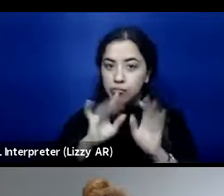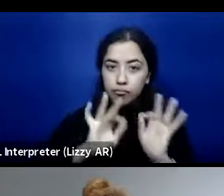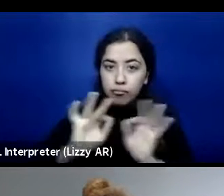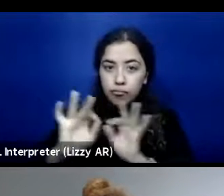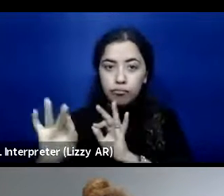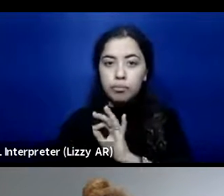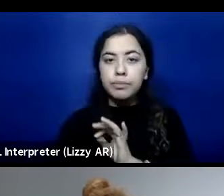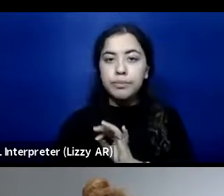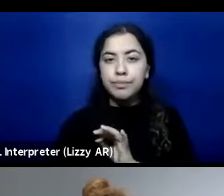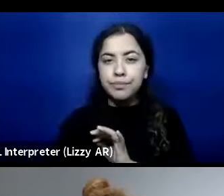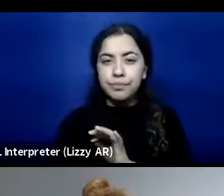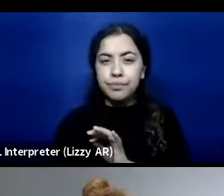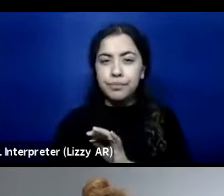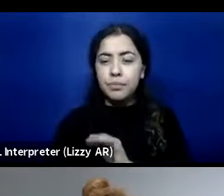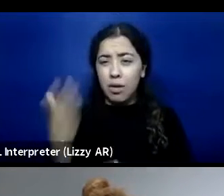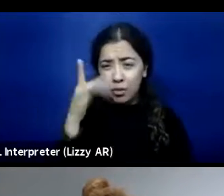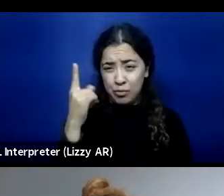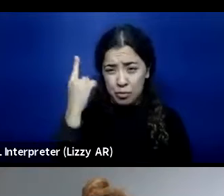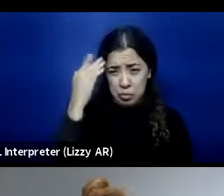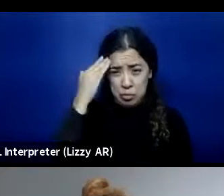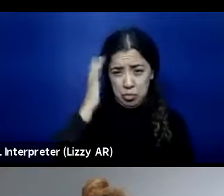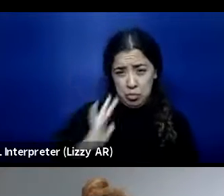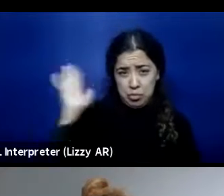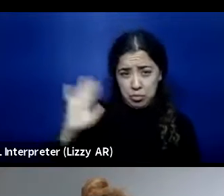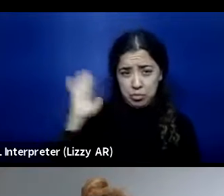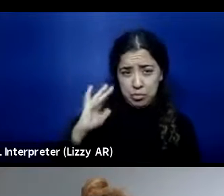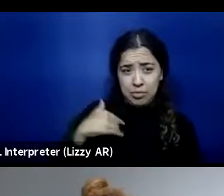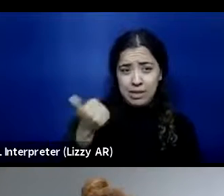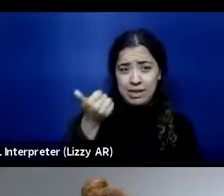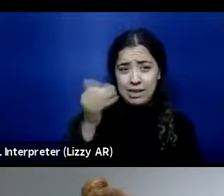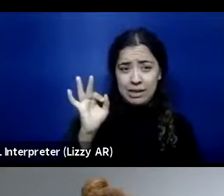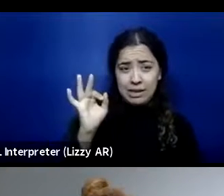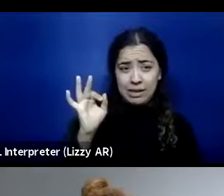in the 1984 timeframe, I was a young systems engineer,